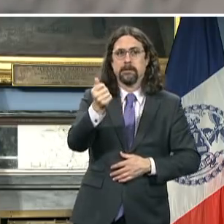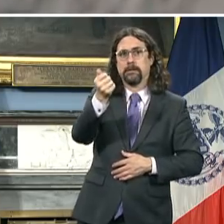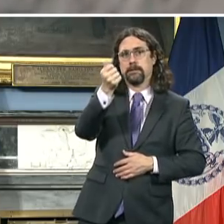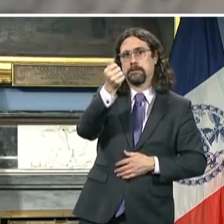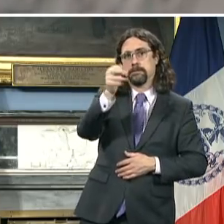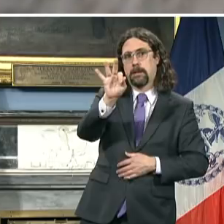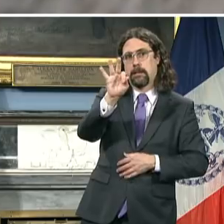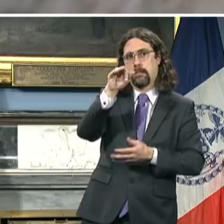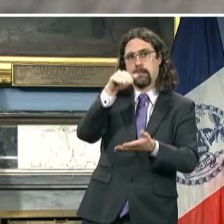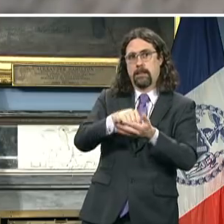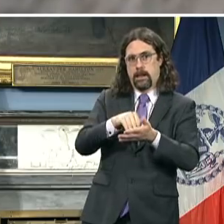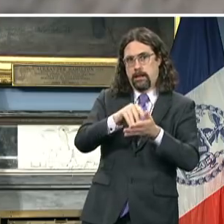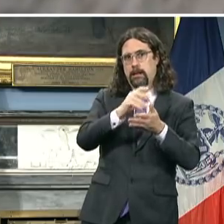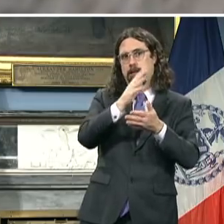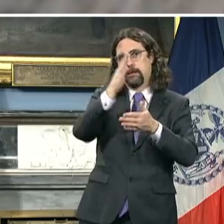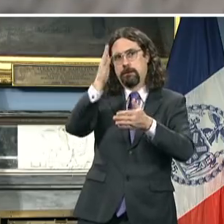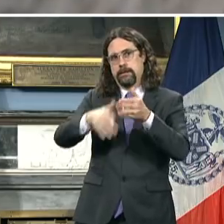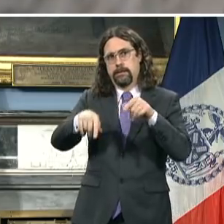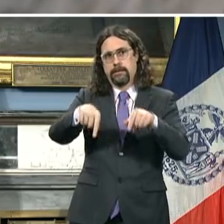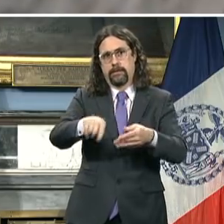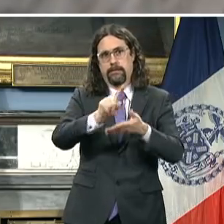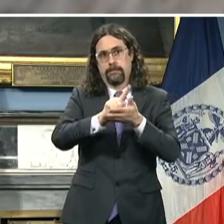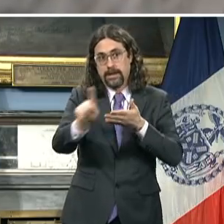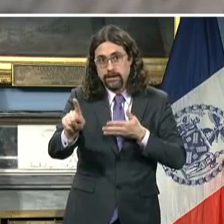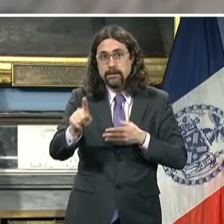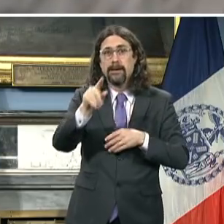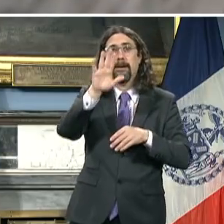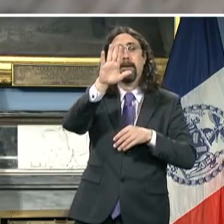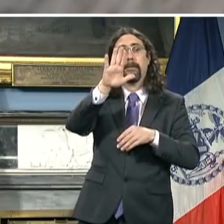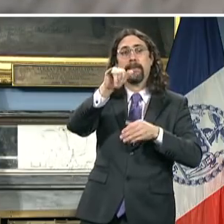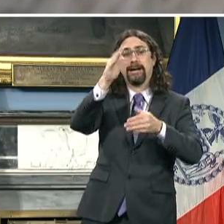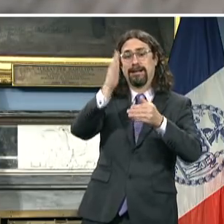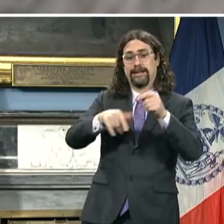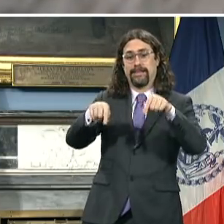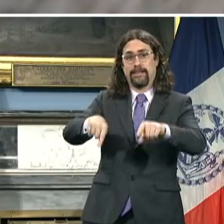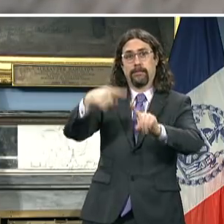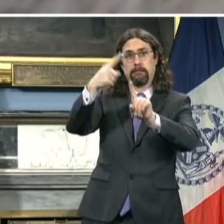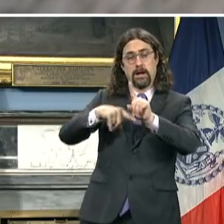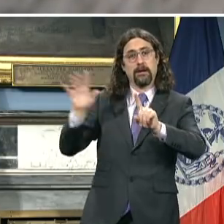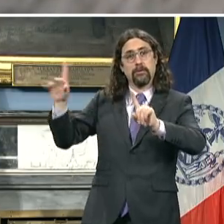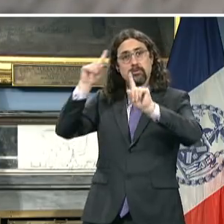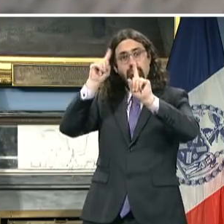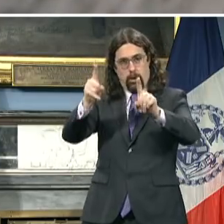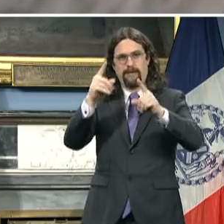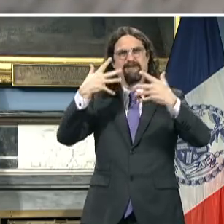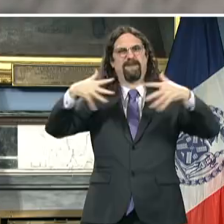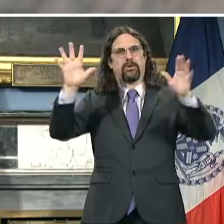END OF THE WEK,E ALMOST 19,000. BY THE END OF THE MONTH, 320,000.